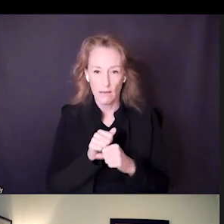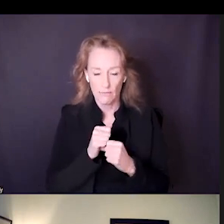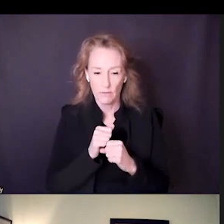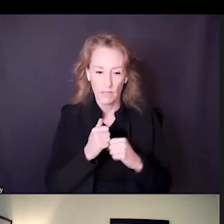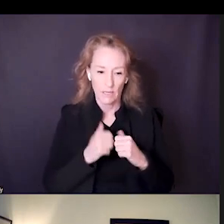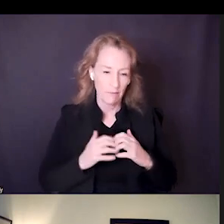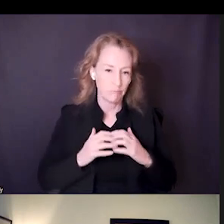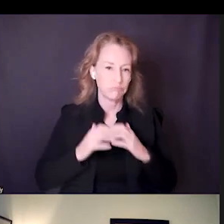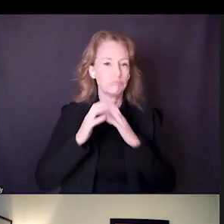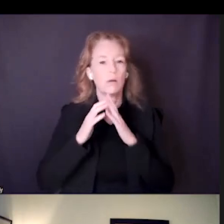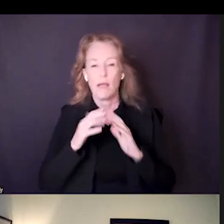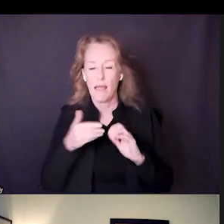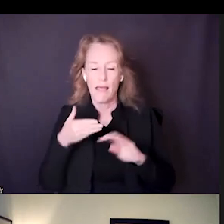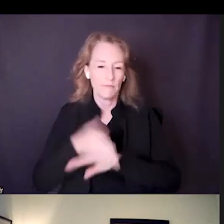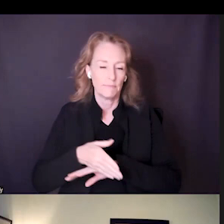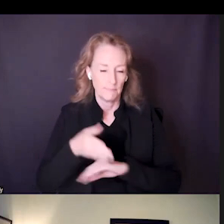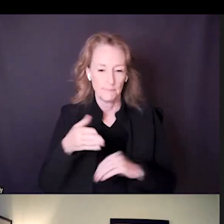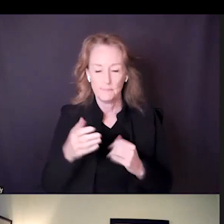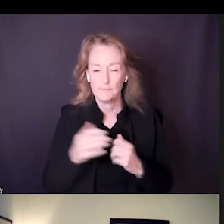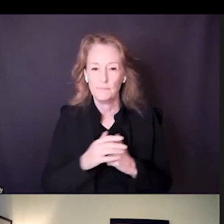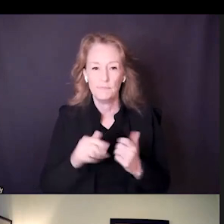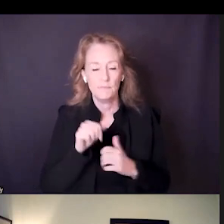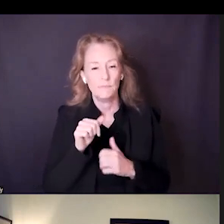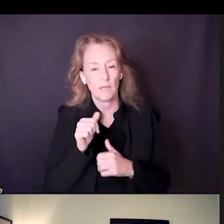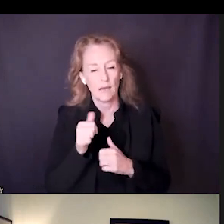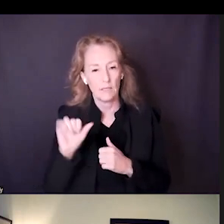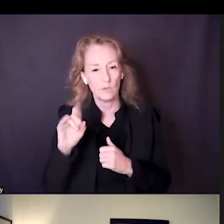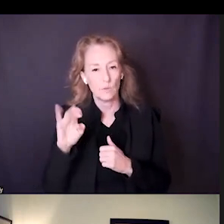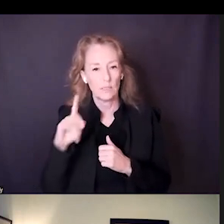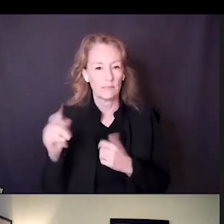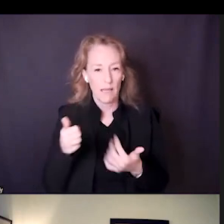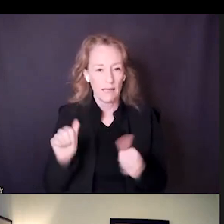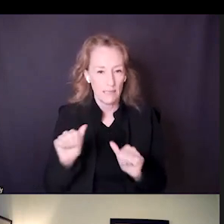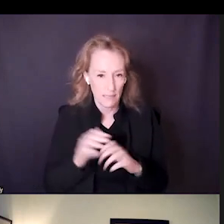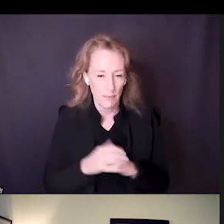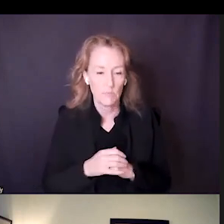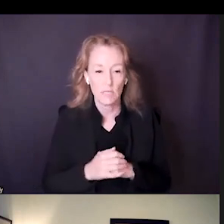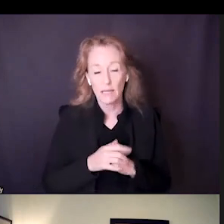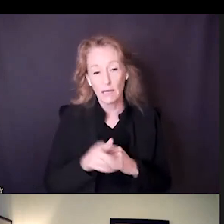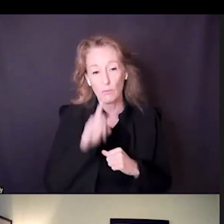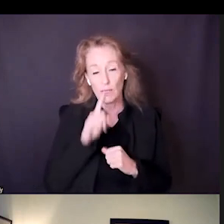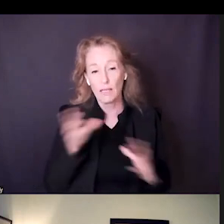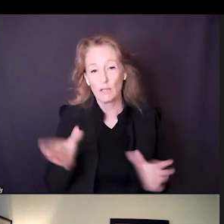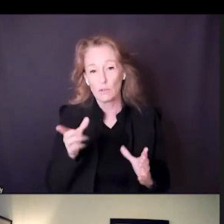REALLY ENCOURAGING STORY AND I ENCOURAGE YOU TO CHECK OUT THE ARTICLE.